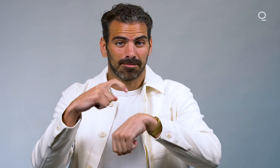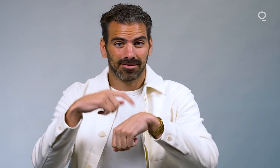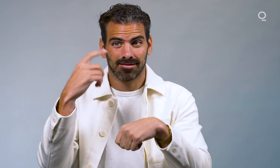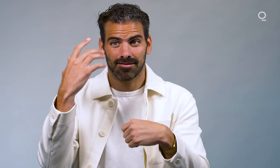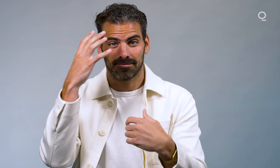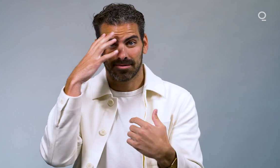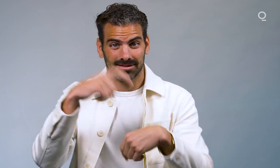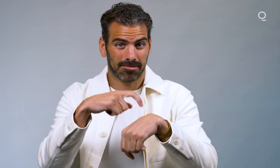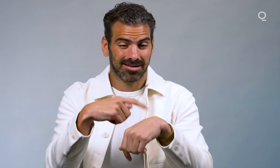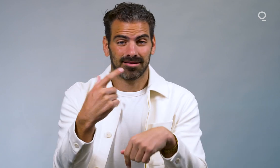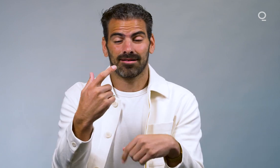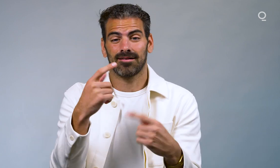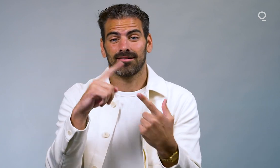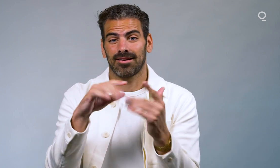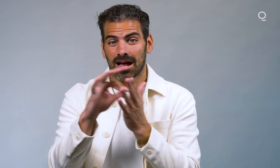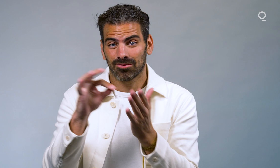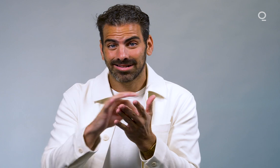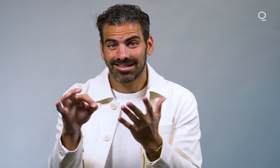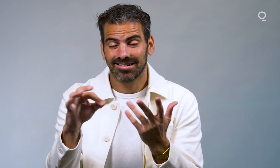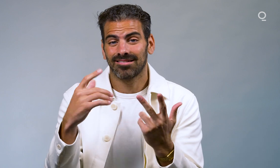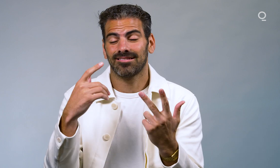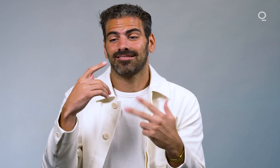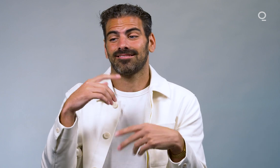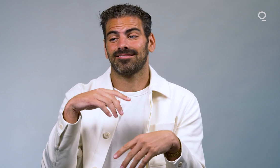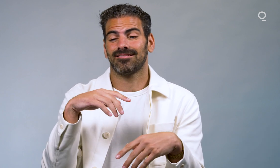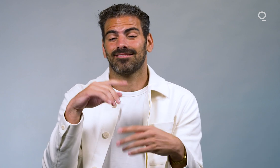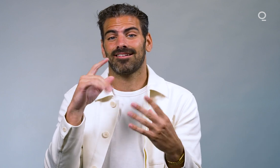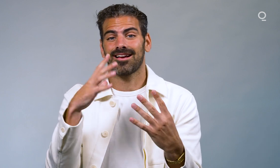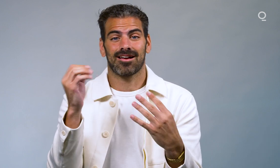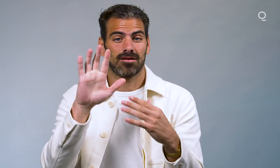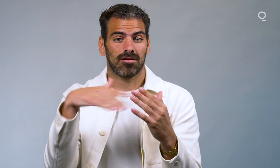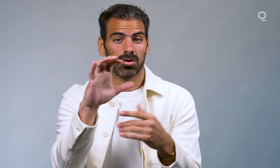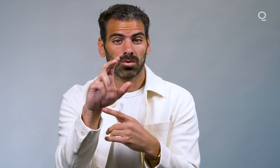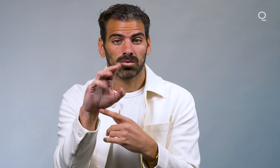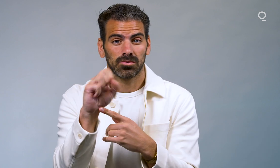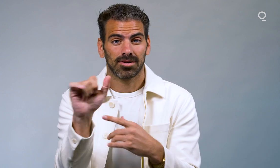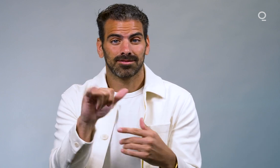And the system that Peta and I developed was counting. It was just simple math.